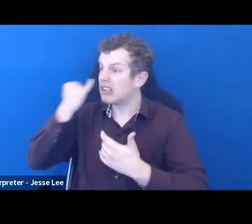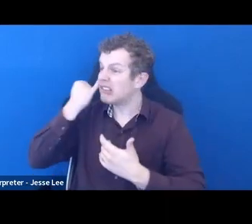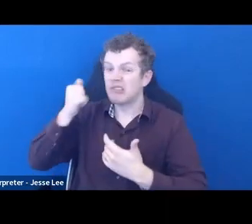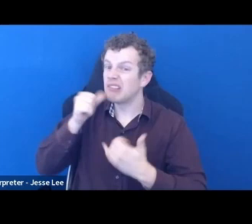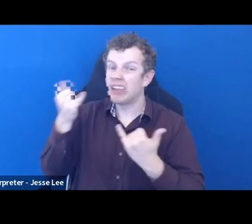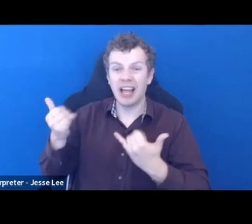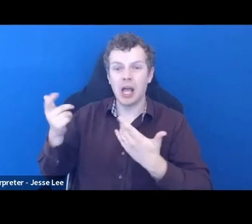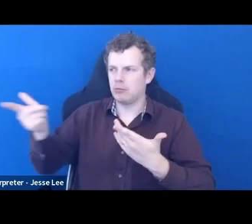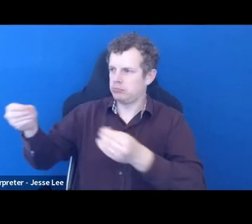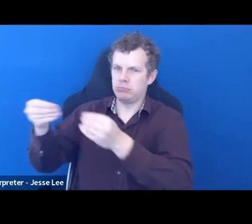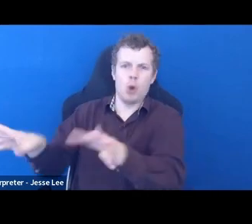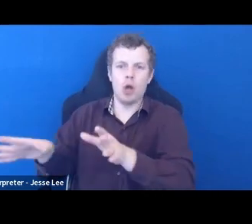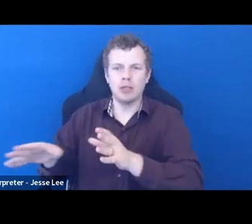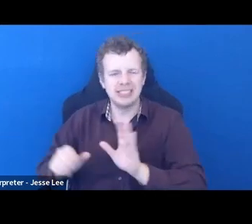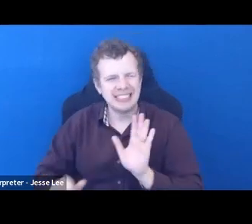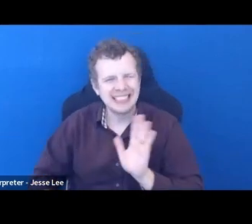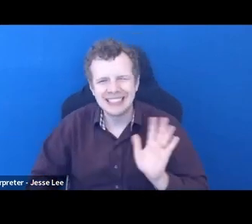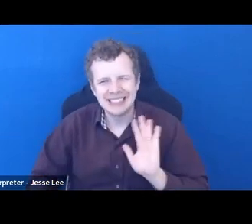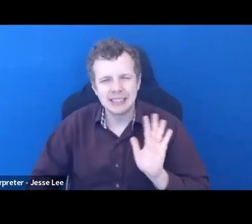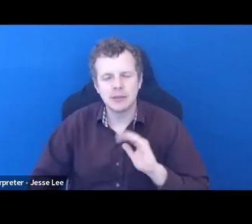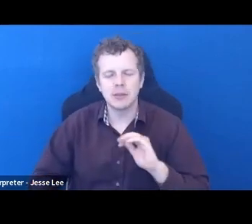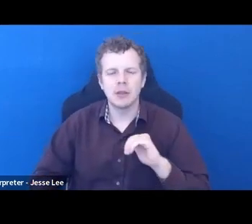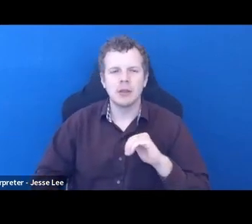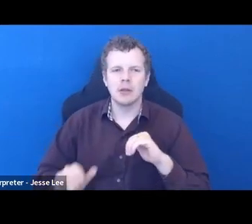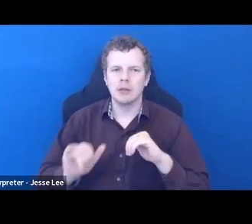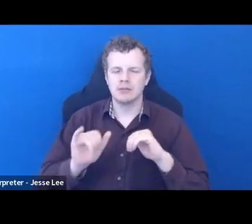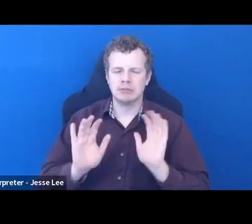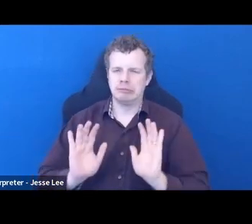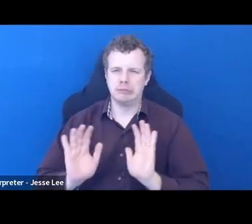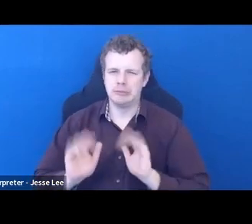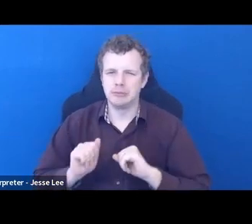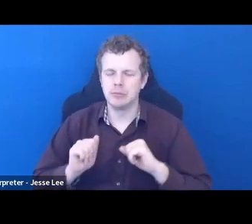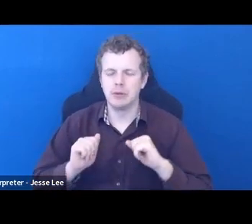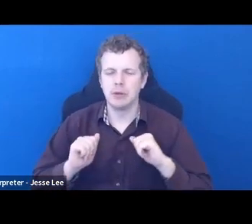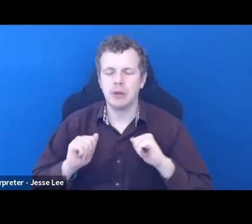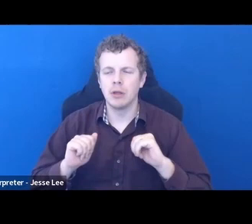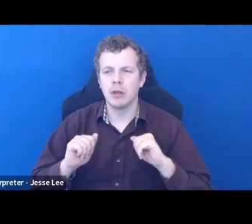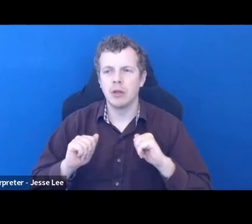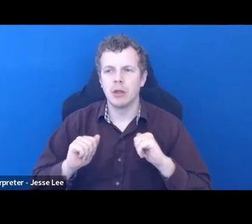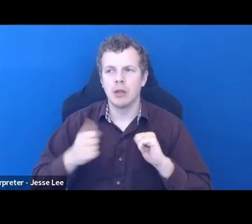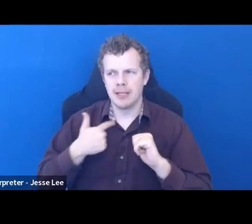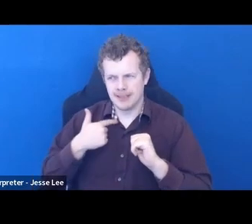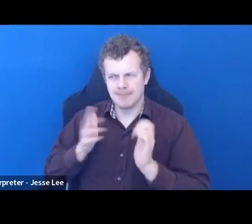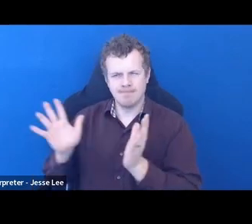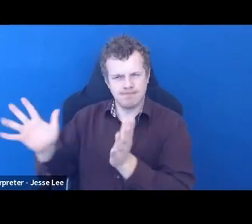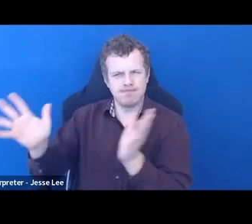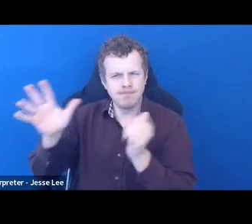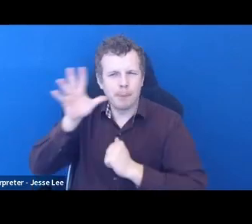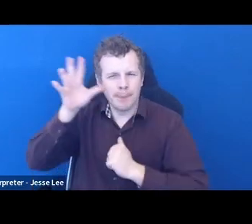I think that is one big take home. And it's something that in talking with parents who have gone through this process,